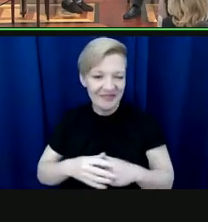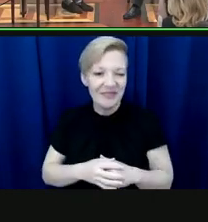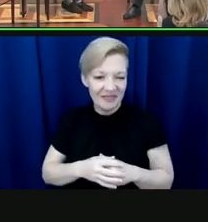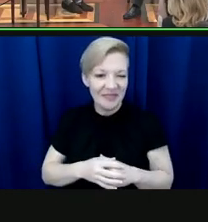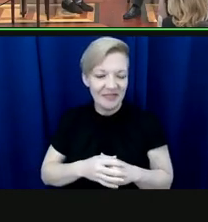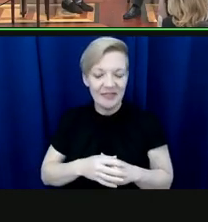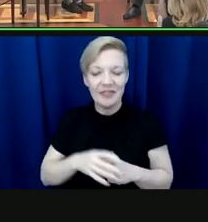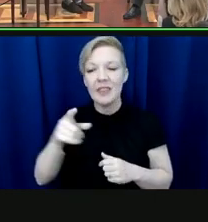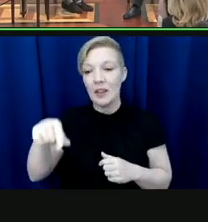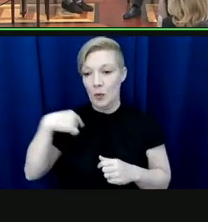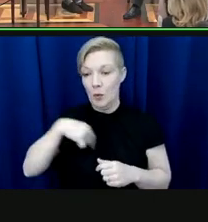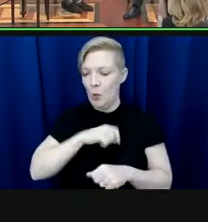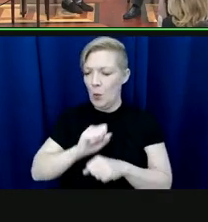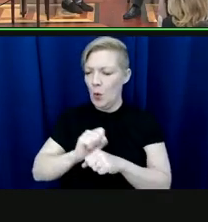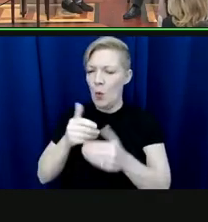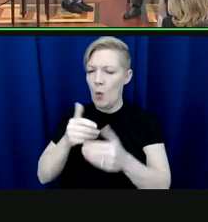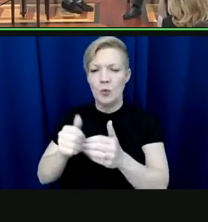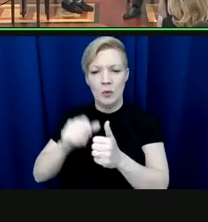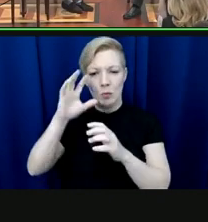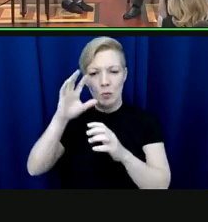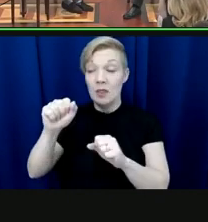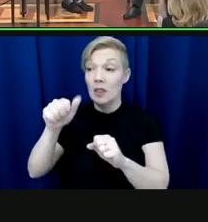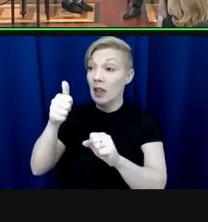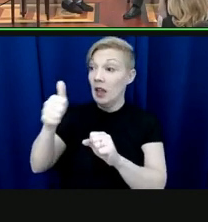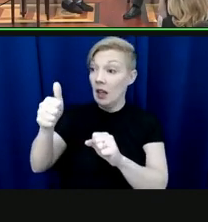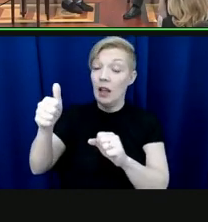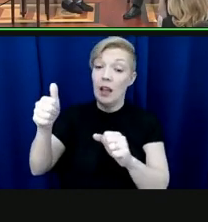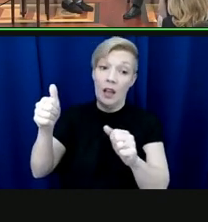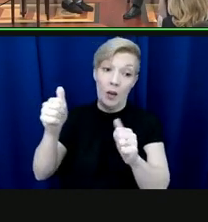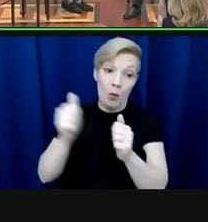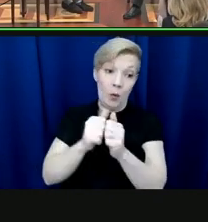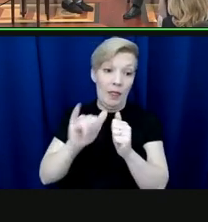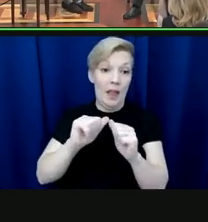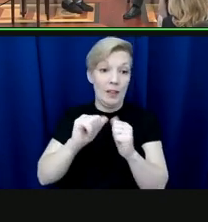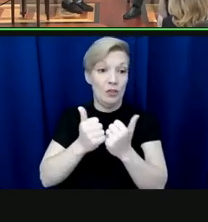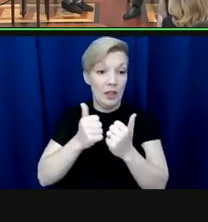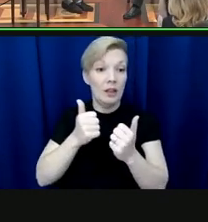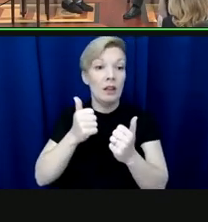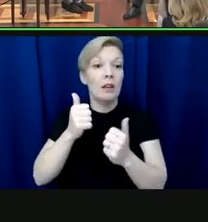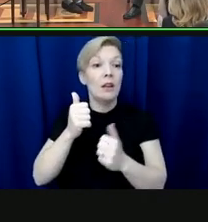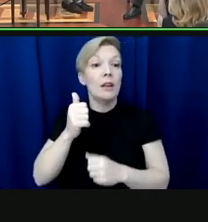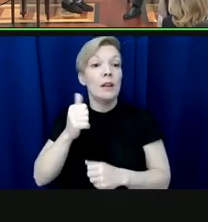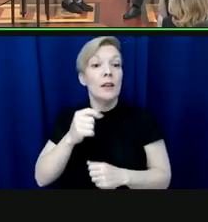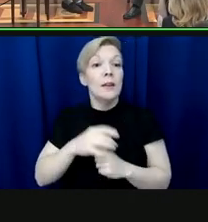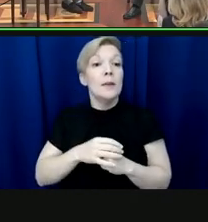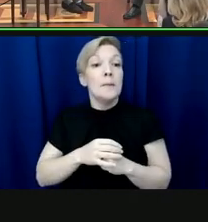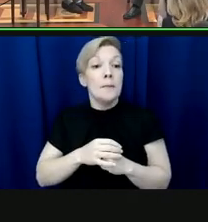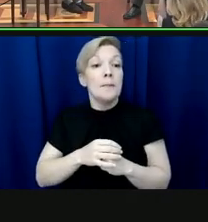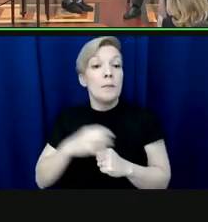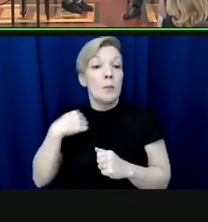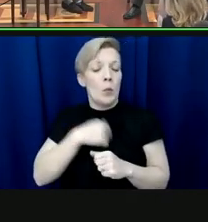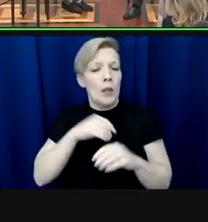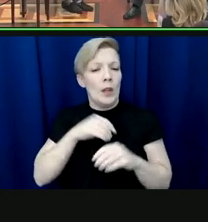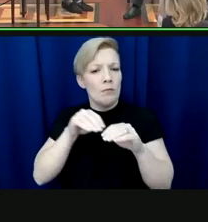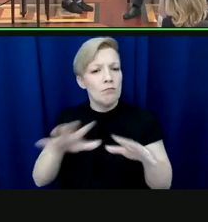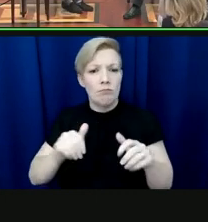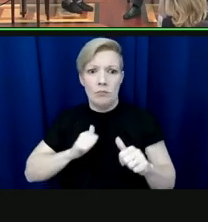working closely, also, of course, with our agency colleagues moving to the next slide. We put out a very ambitious sustainability plan.